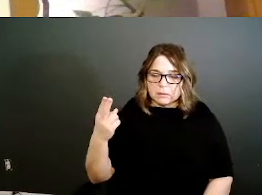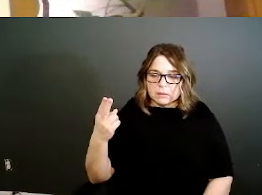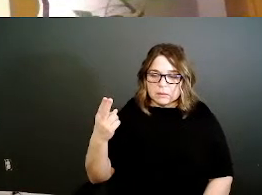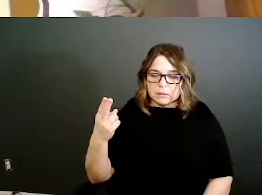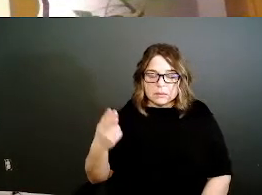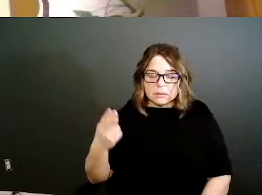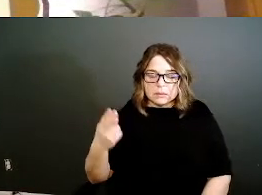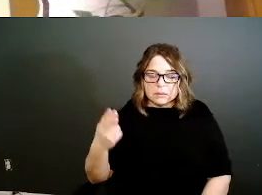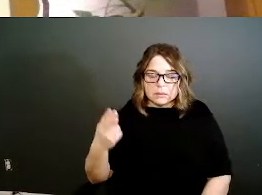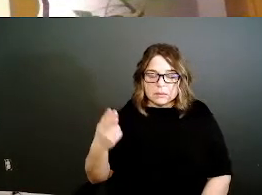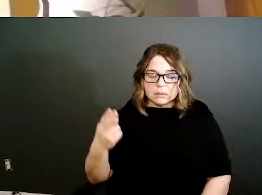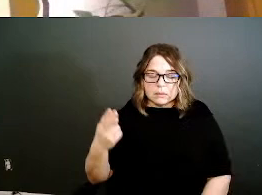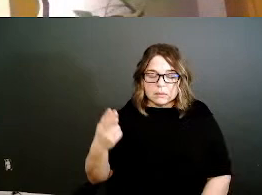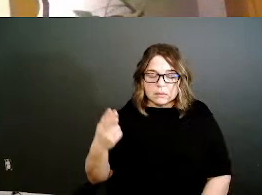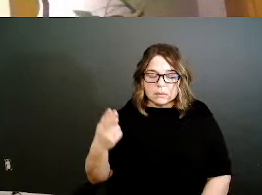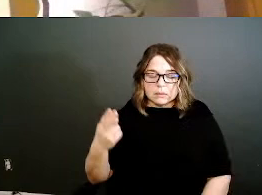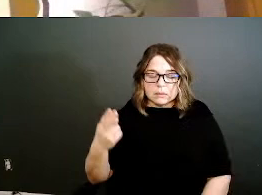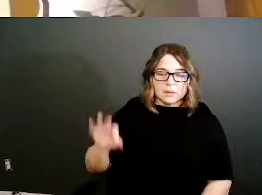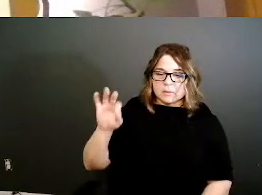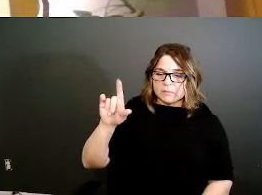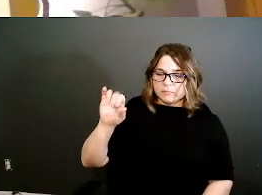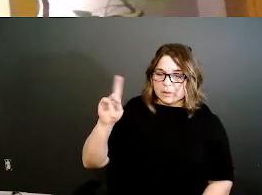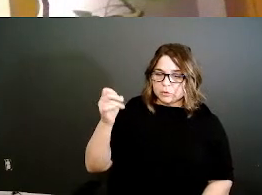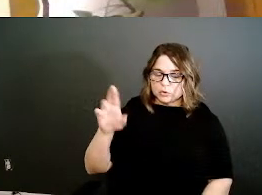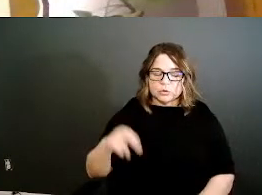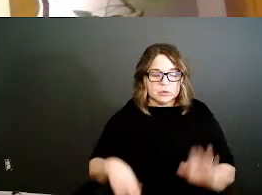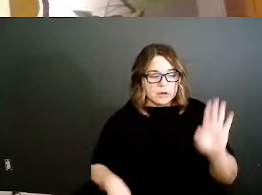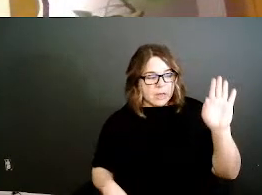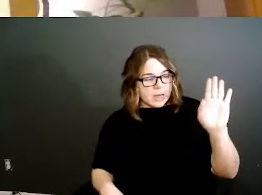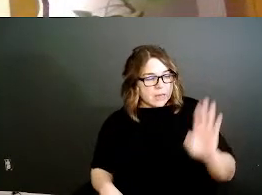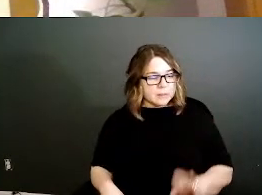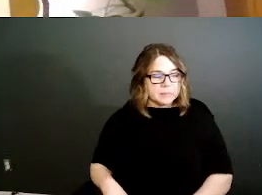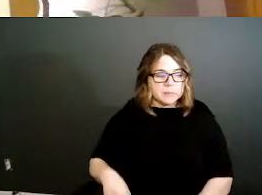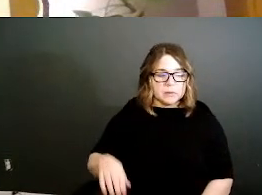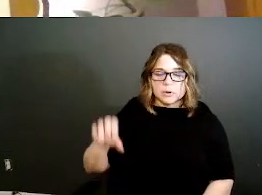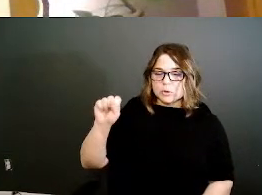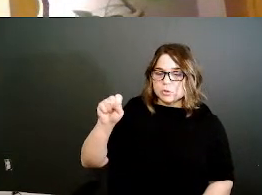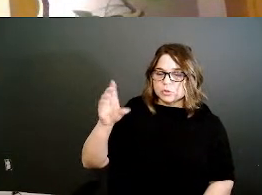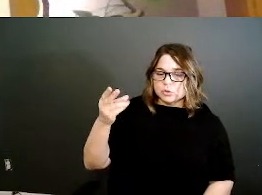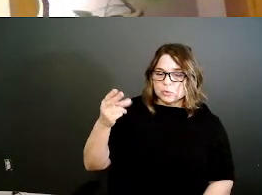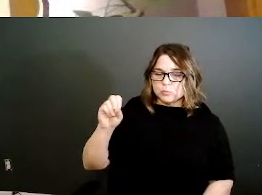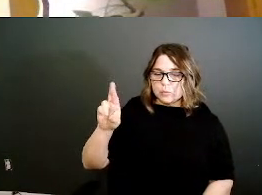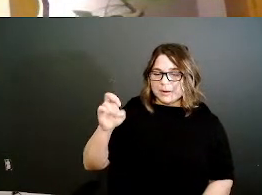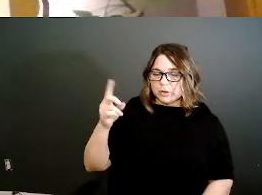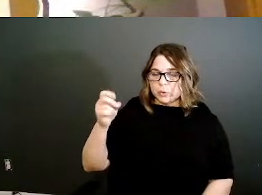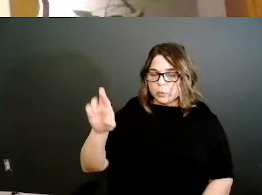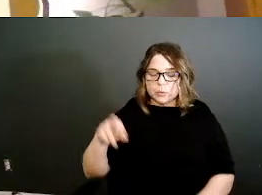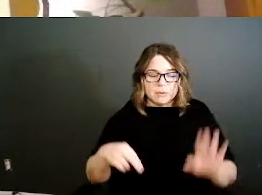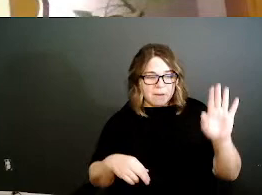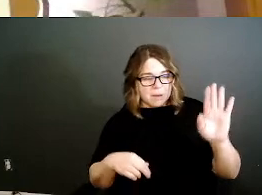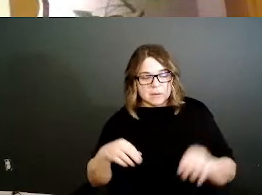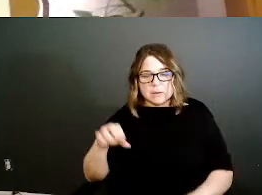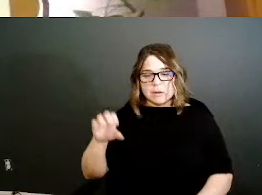≫ COUNCIL MEMBER ELLISON: AYE. ≫ Clerk: COUNCIL MEMBER GOODMAN. ≫ COUNCIL MEMBER GOODMAN: AYE. ≫ Clerk: COUNCIL MEMBER JOHNSON. ≫ COUNCIL MEMBER JOHNSON: AYE. ≫ Clerk: VICE PRESIDENT JENKINS.